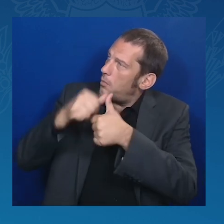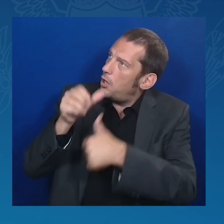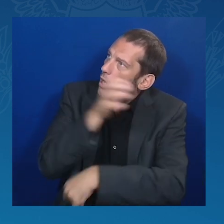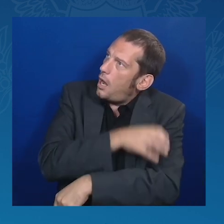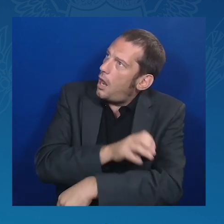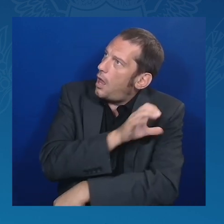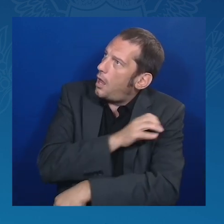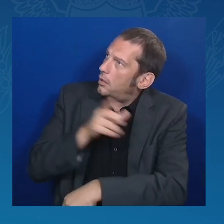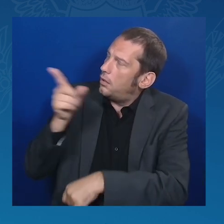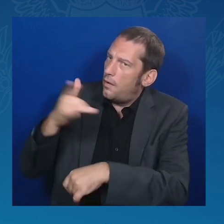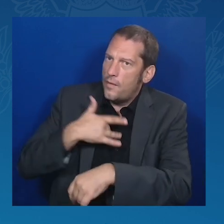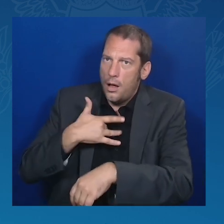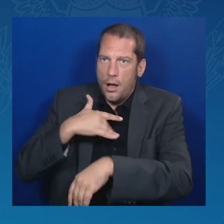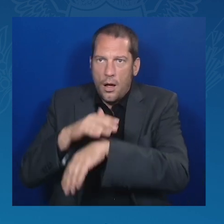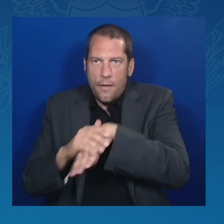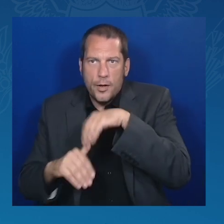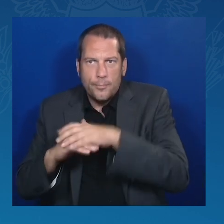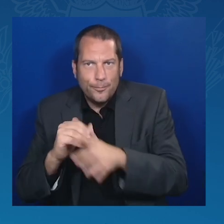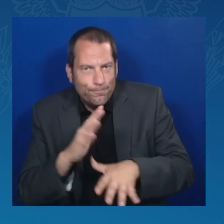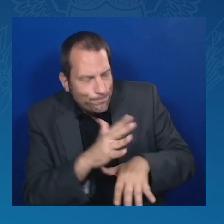I found it to be such a beautiful place,